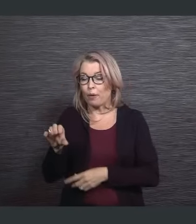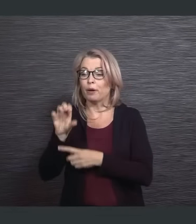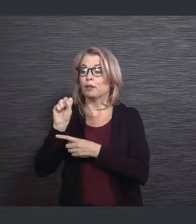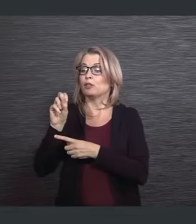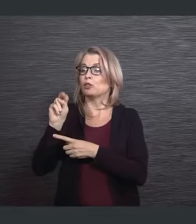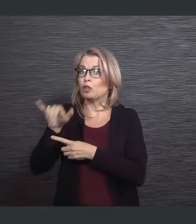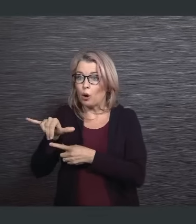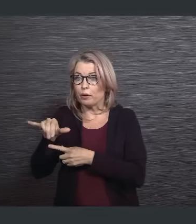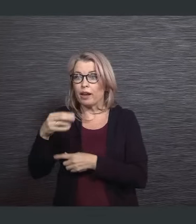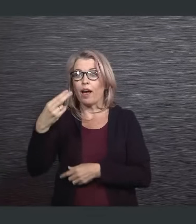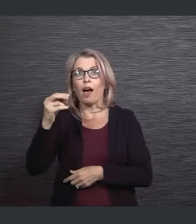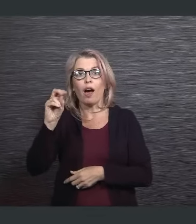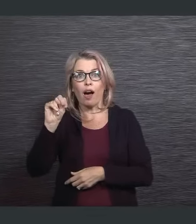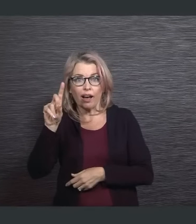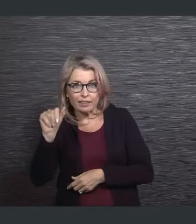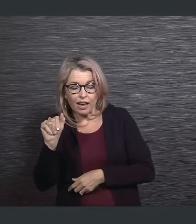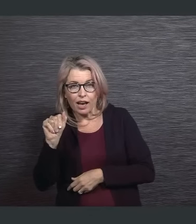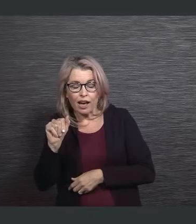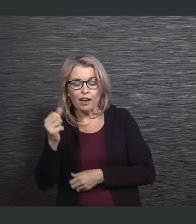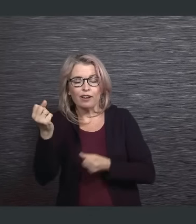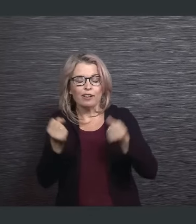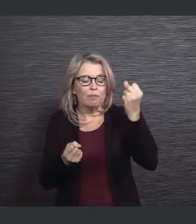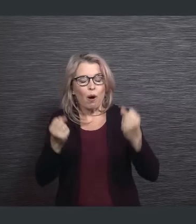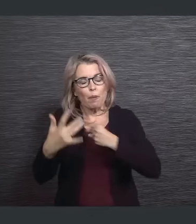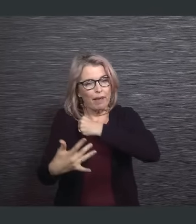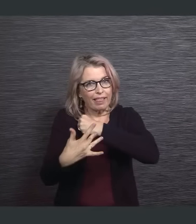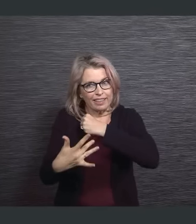Mobility, Yasuhide Mizuno.